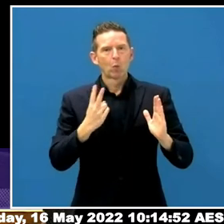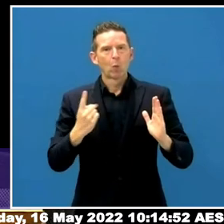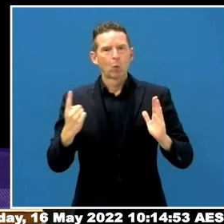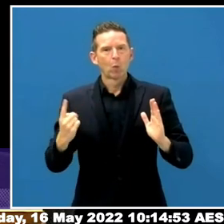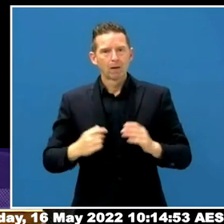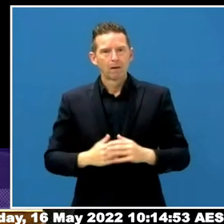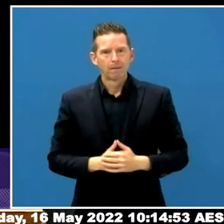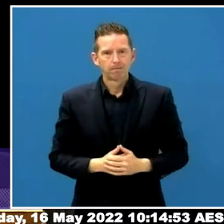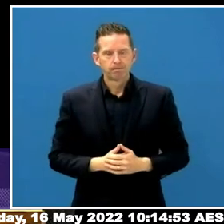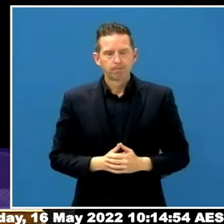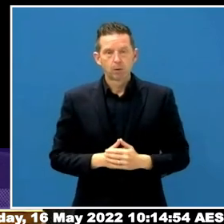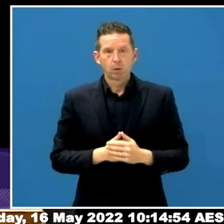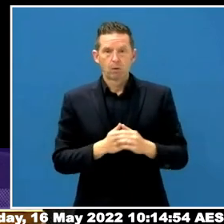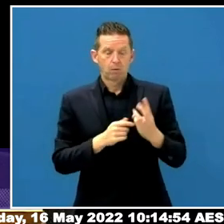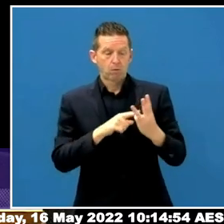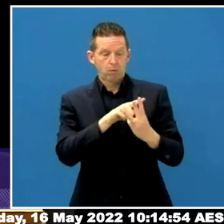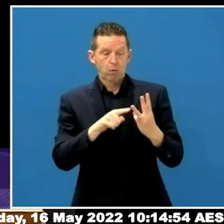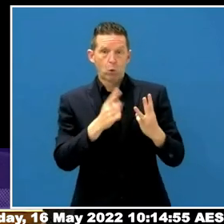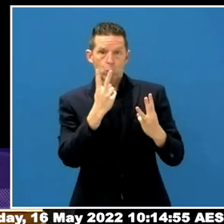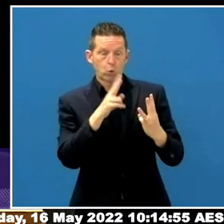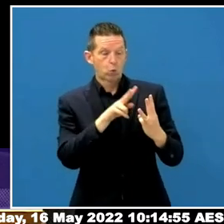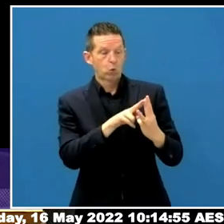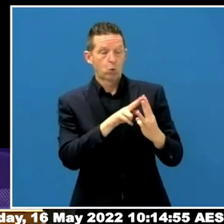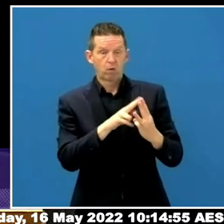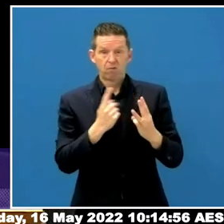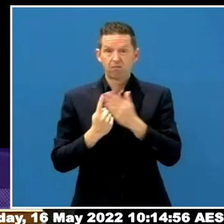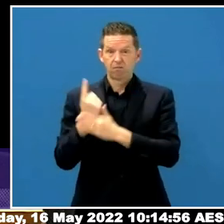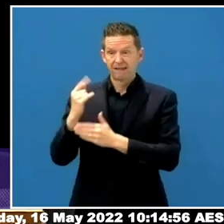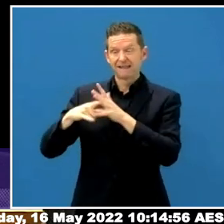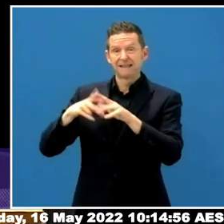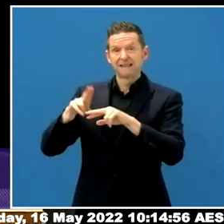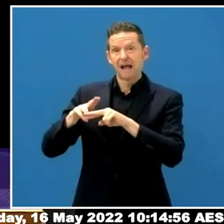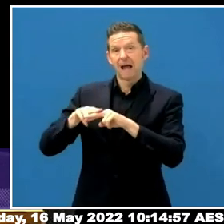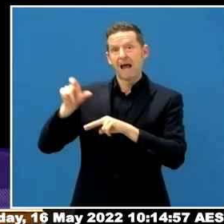Two of those young people were abused by an Afford worker in the course of receiving